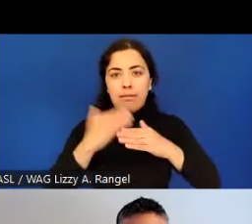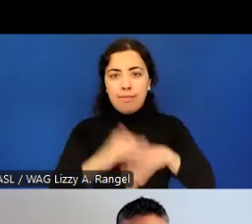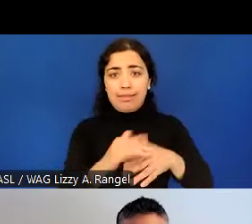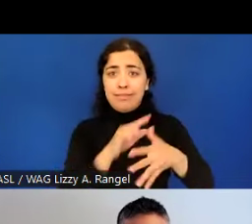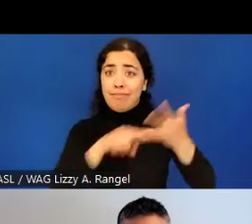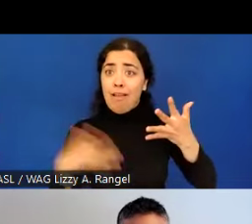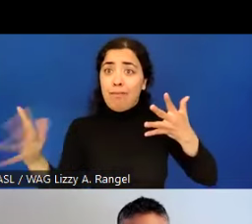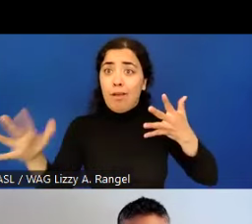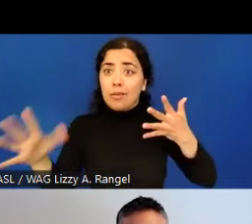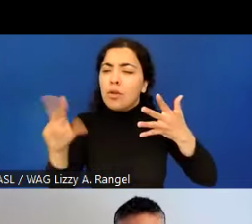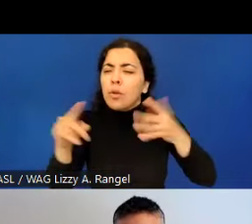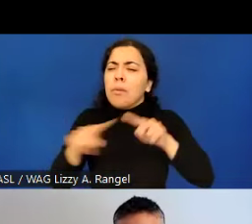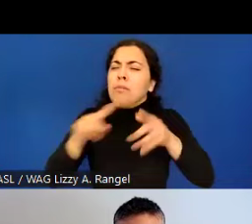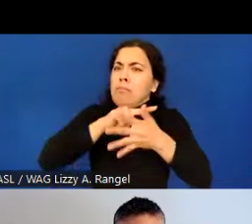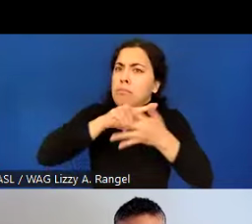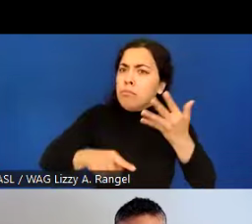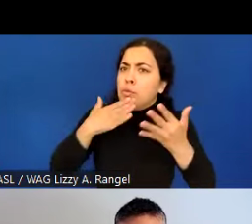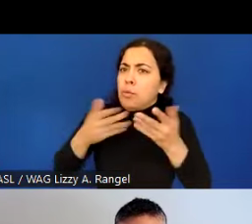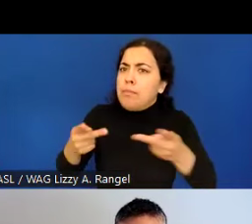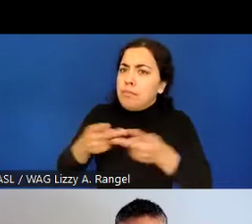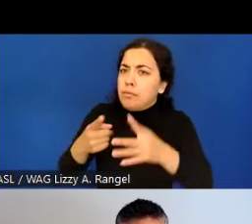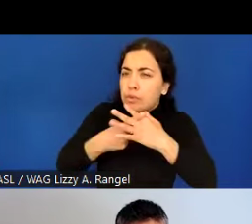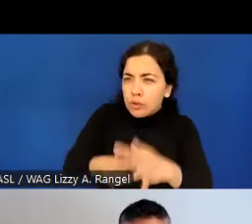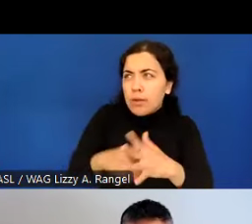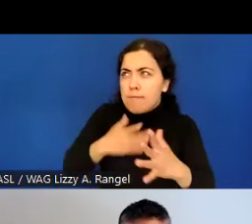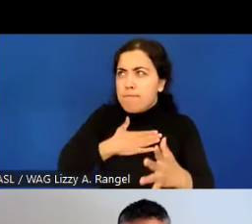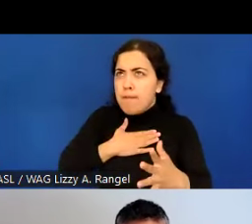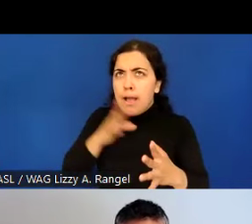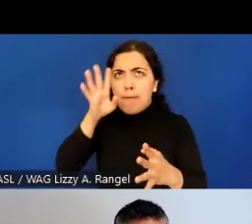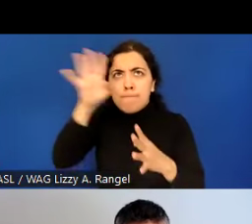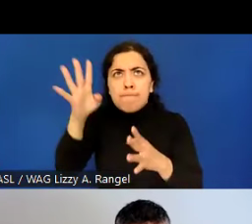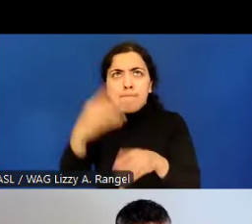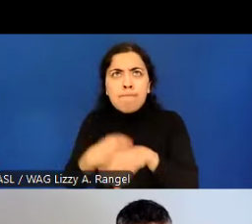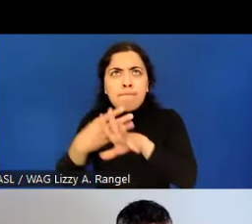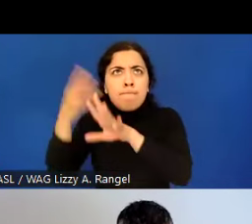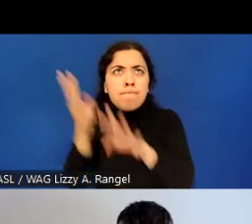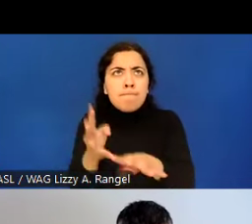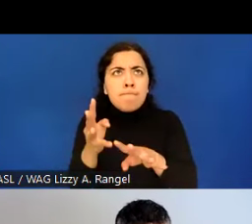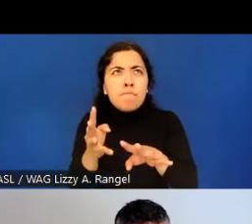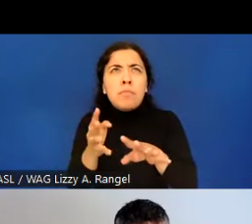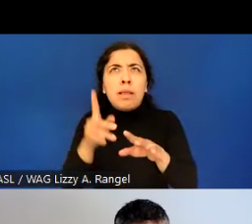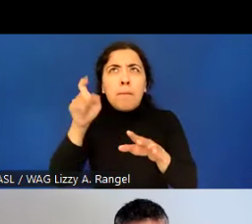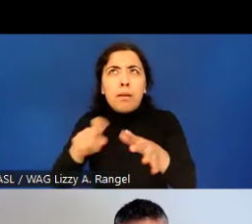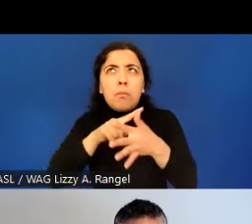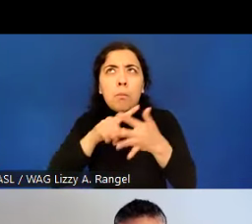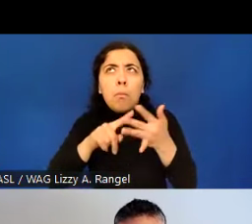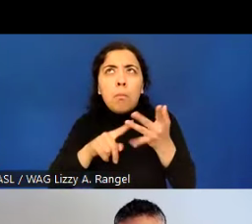for when you plan your own digital events. And as we are all accessibility professionals here,